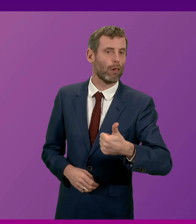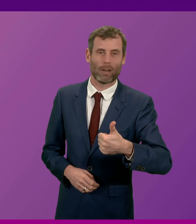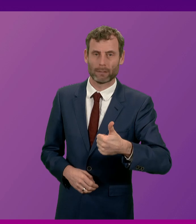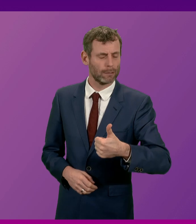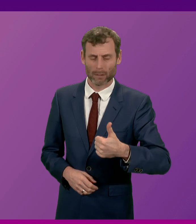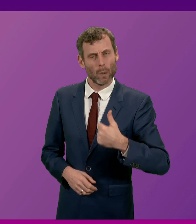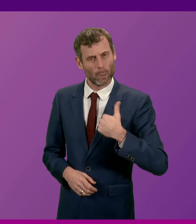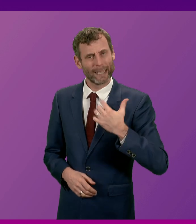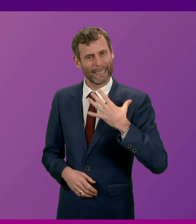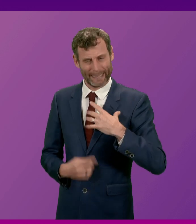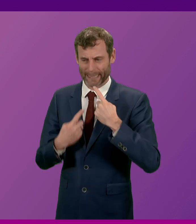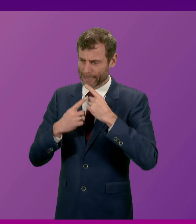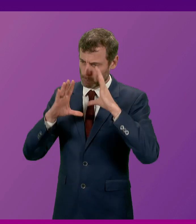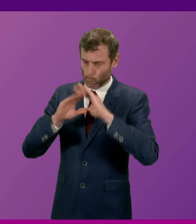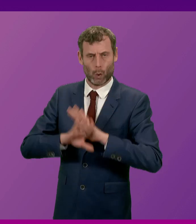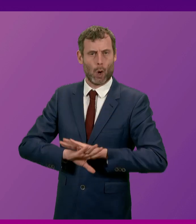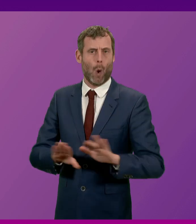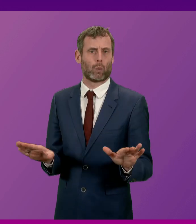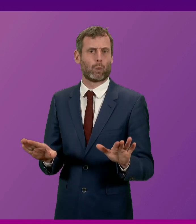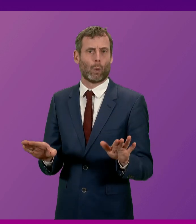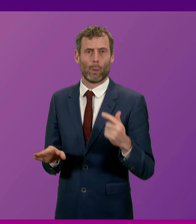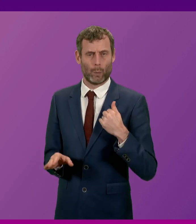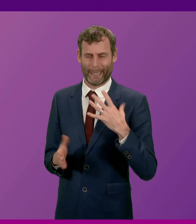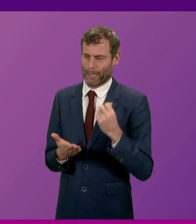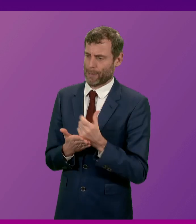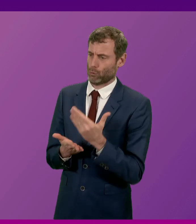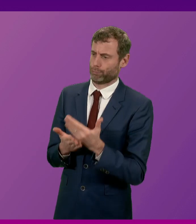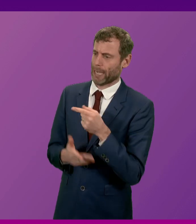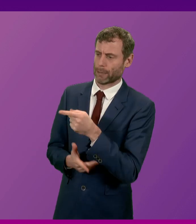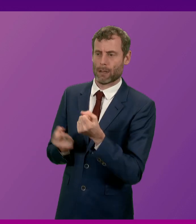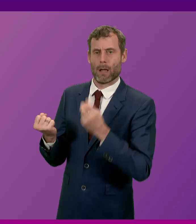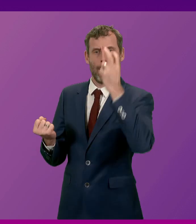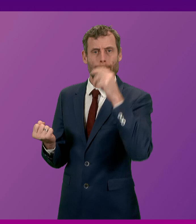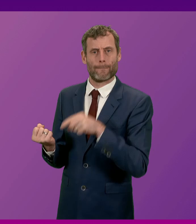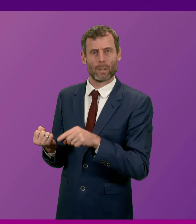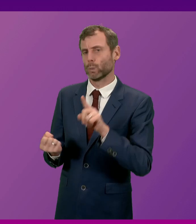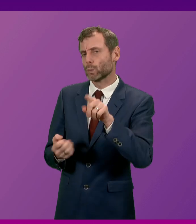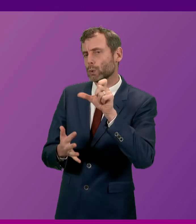in place to protect our bus drivers. What action is the First Minister taking to protect drivers